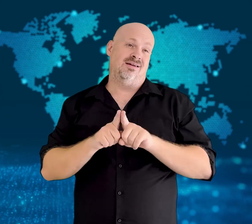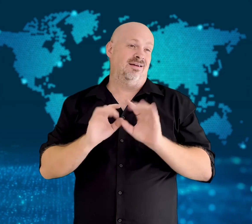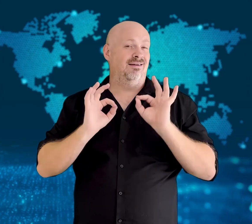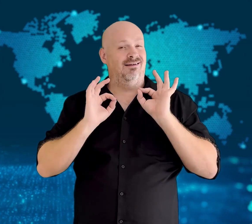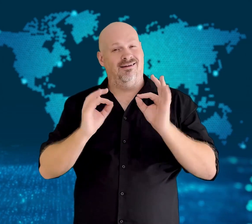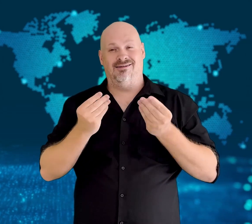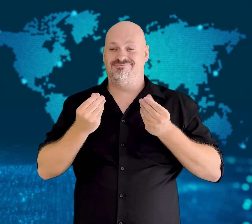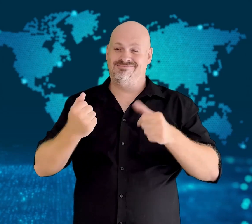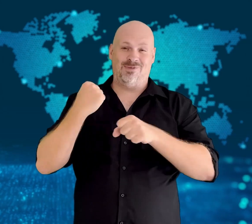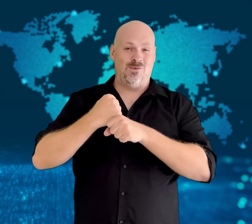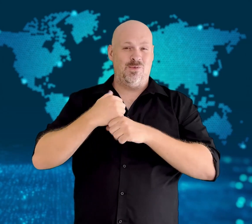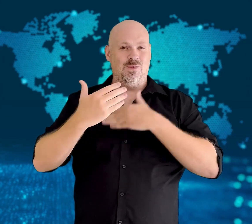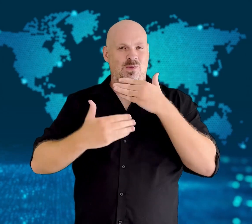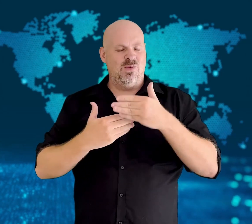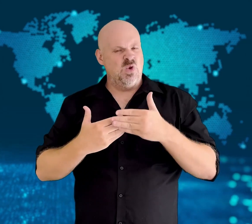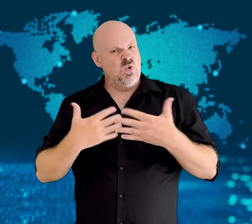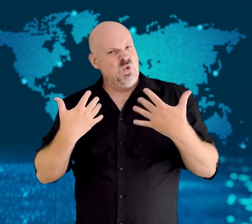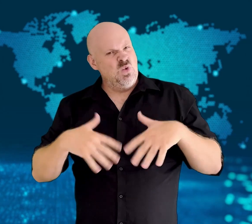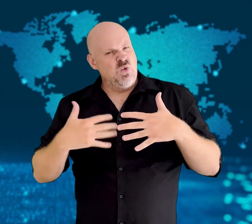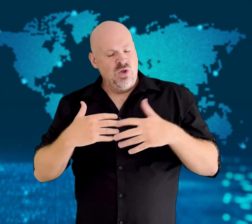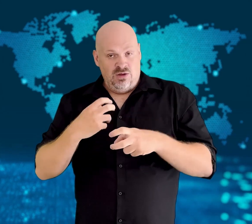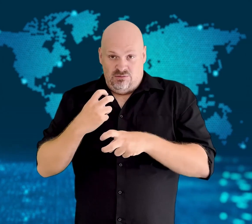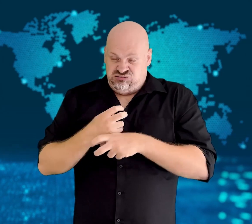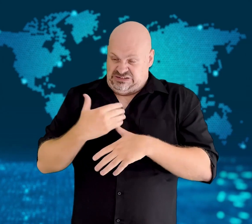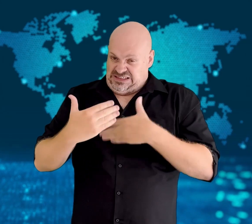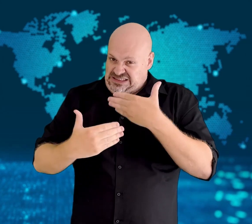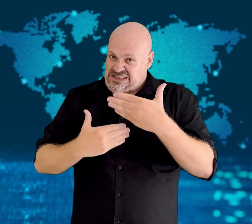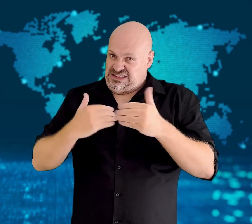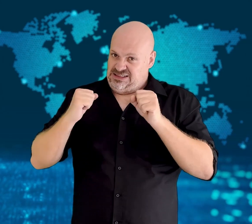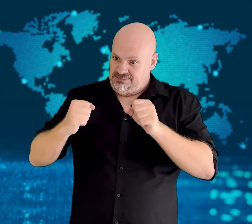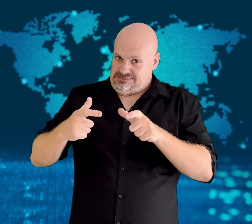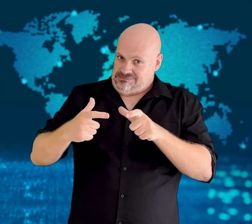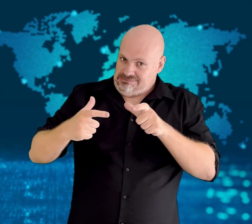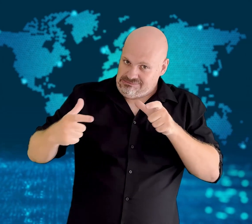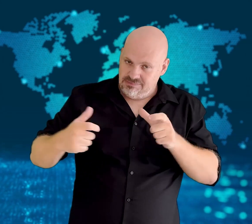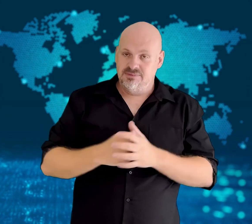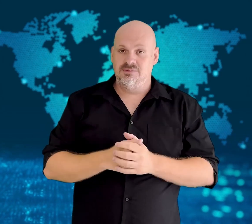This option would not be easy, but increasing the storage of